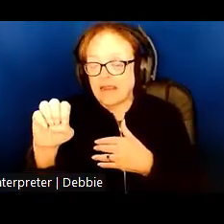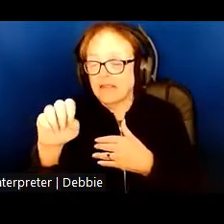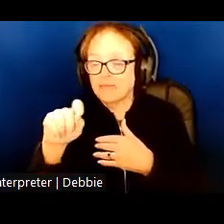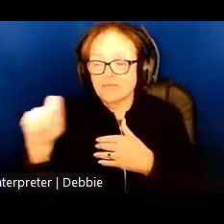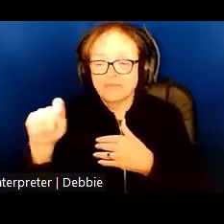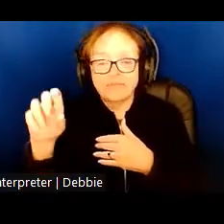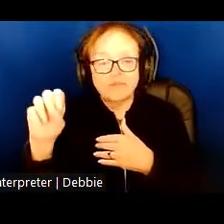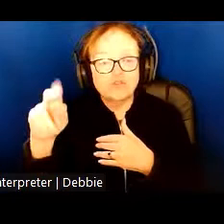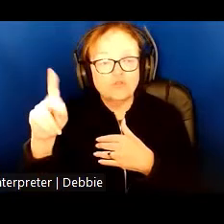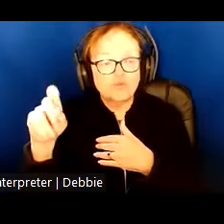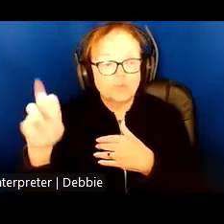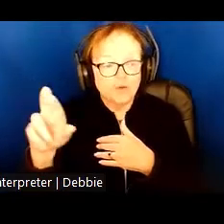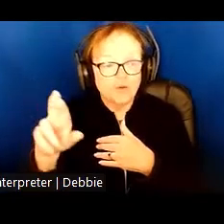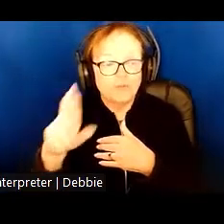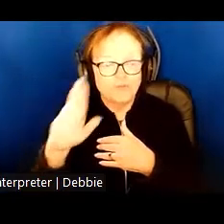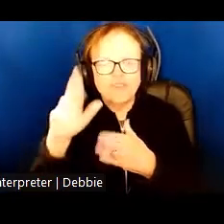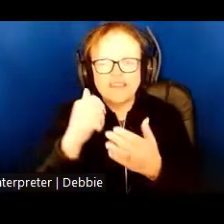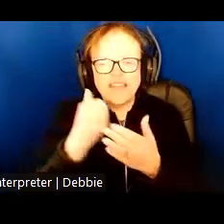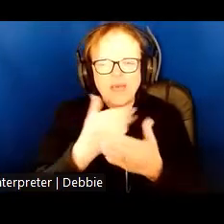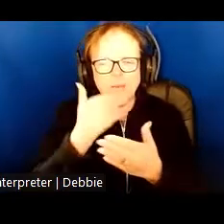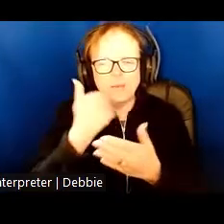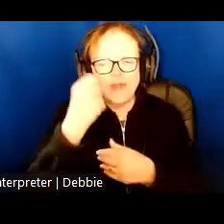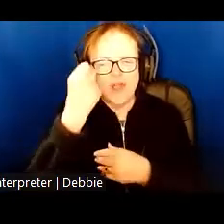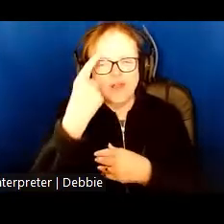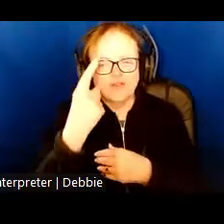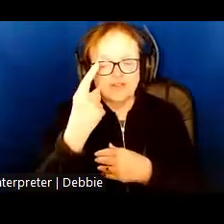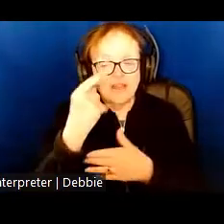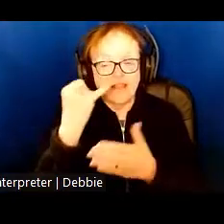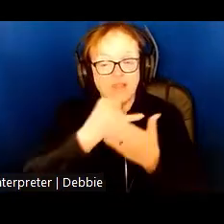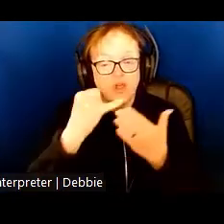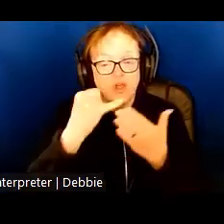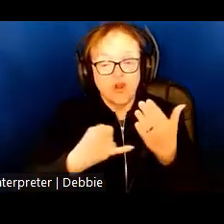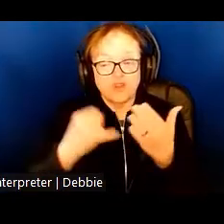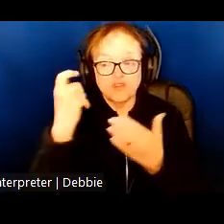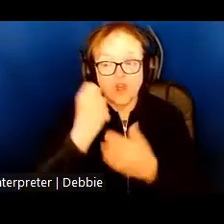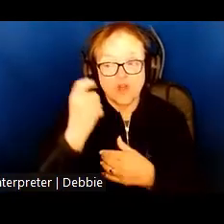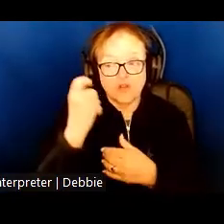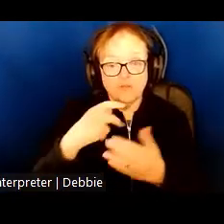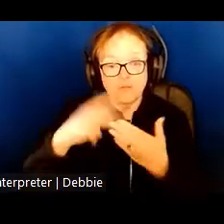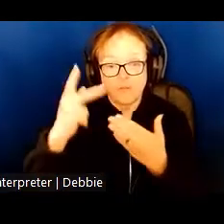understand the Individual Artist Fellowships program and help guide you through the application